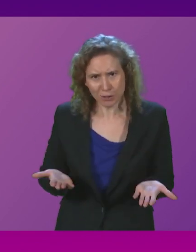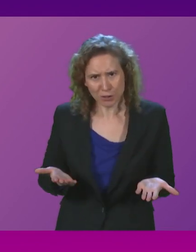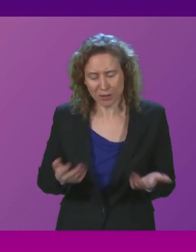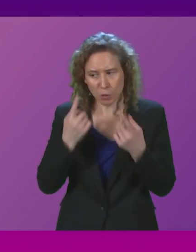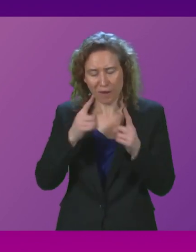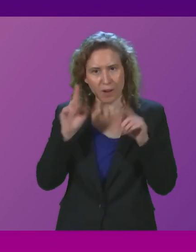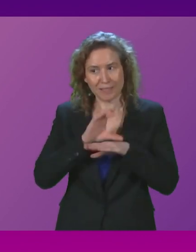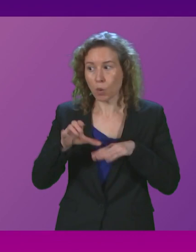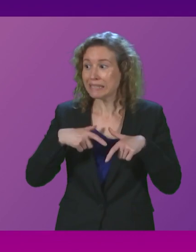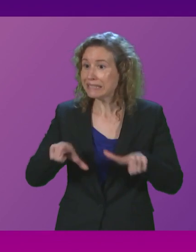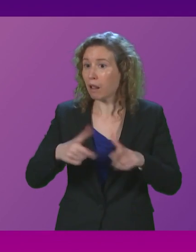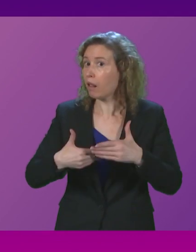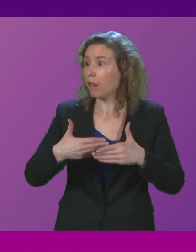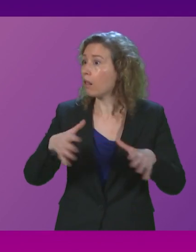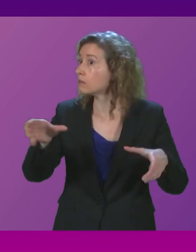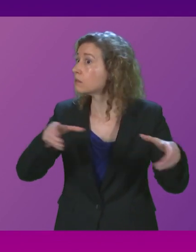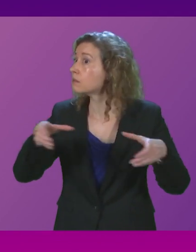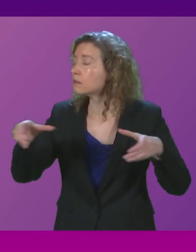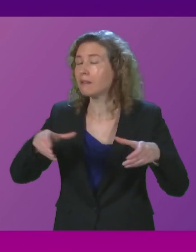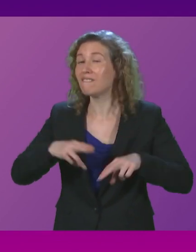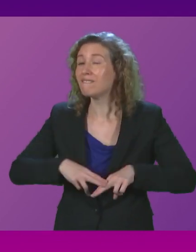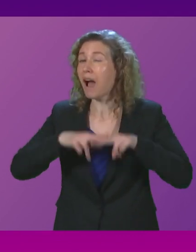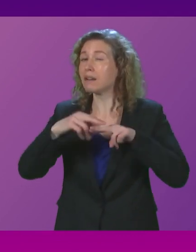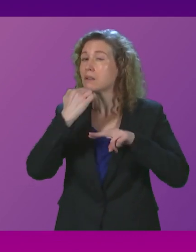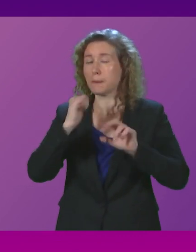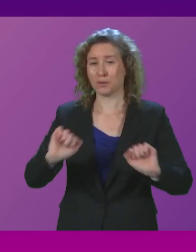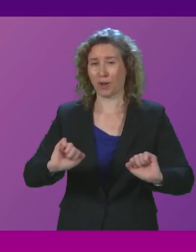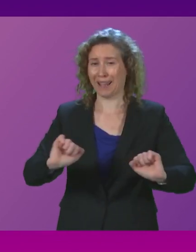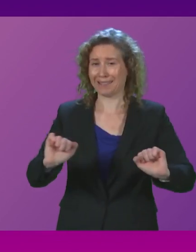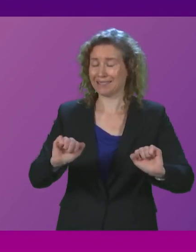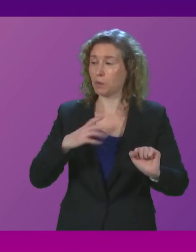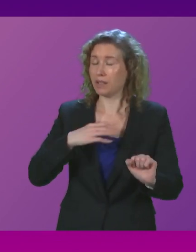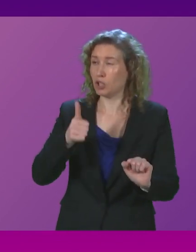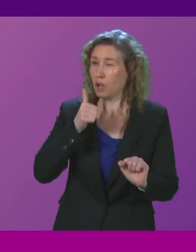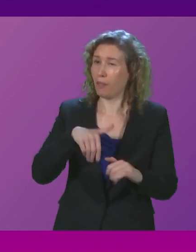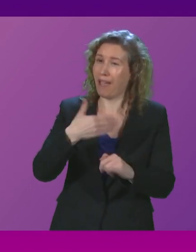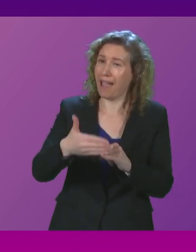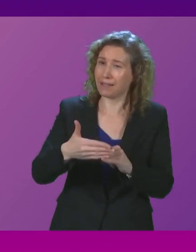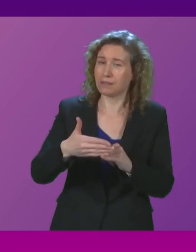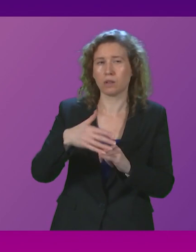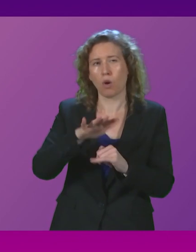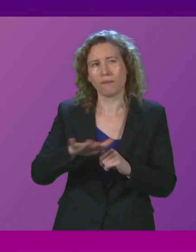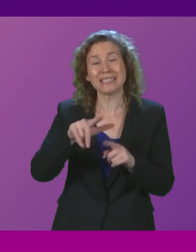It is still under way and final numbers will not be known until the end of the cycle in December.